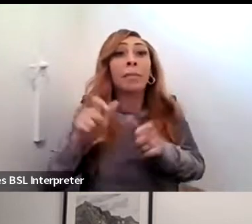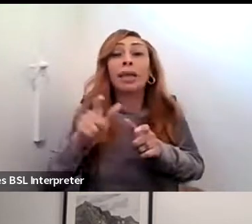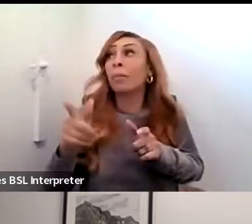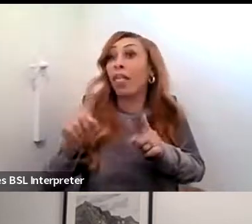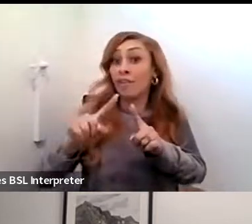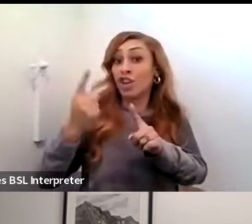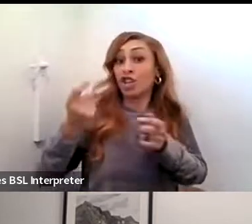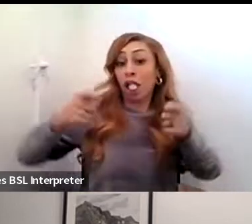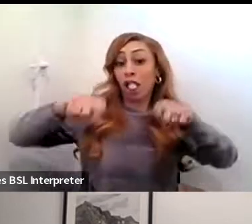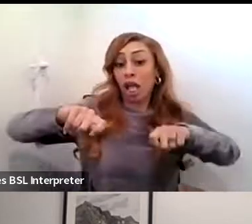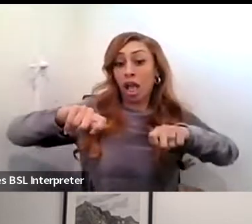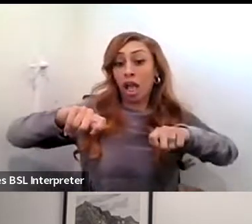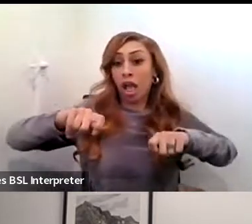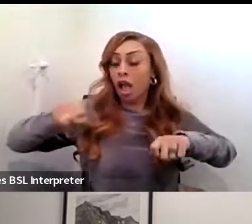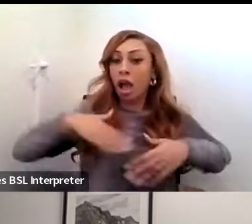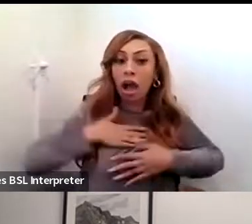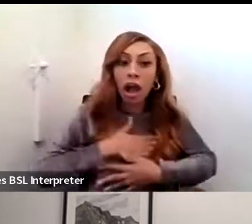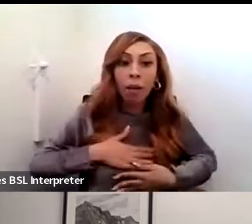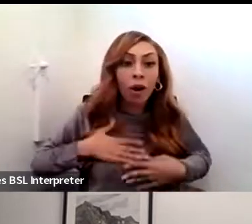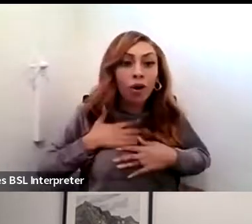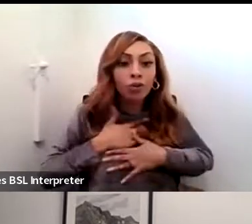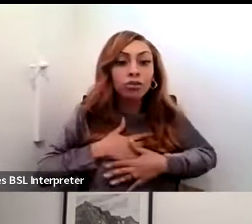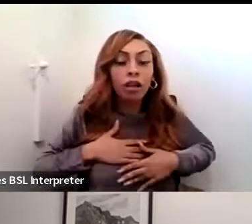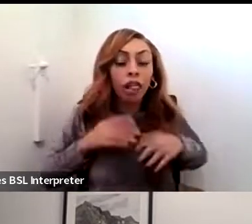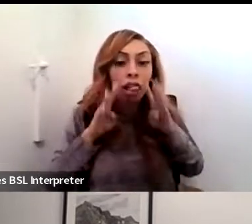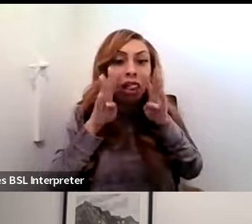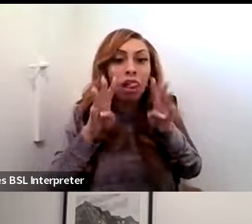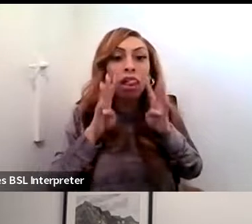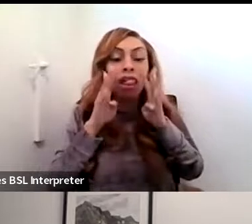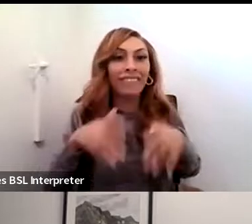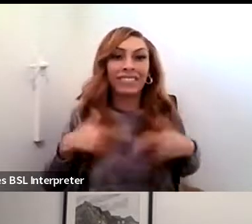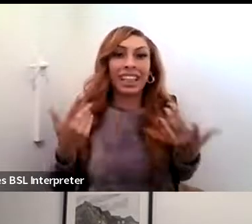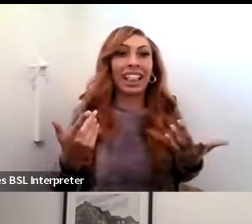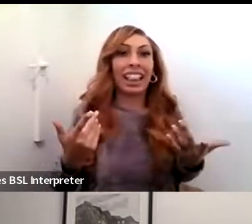a lot of people got very emotional about it, because they felt that they had been in the theatre,